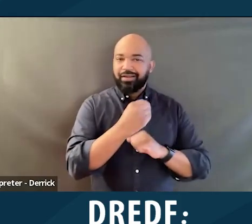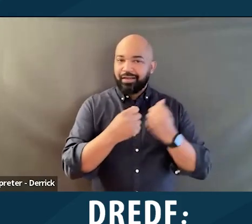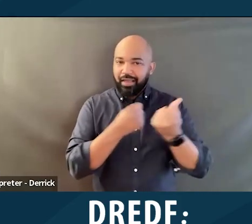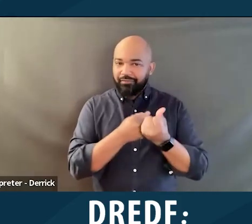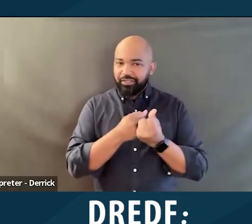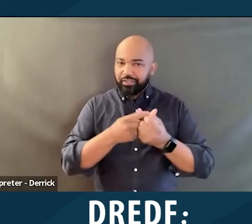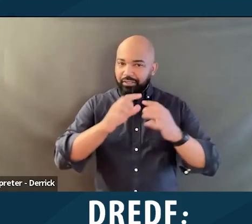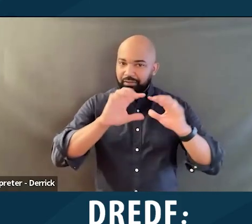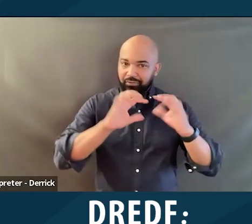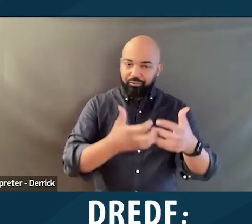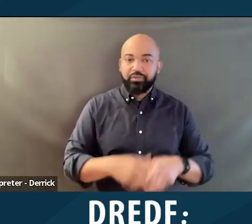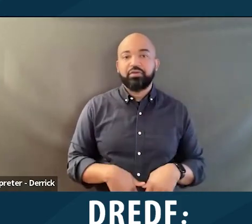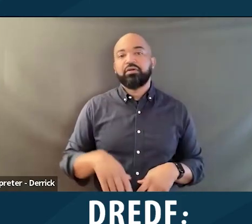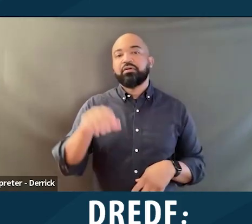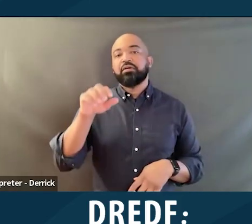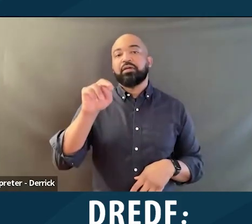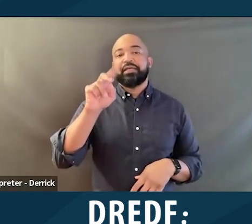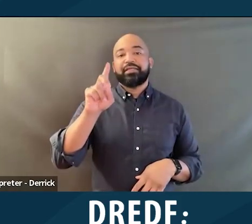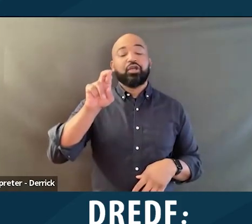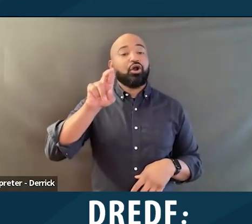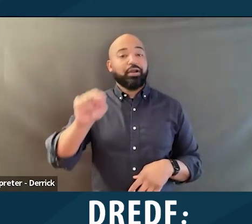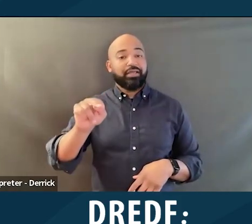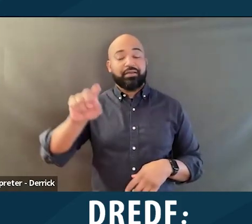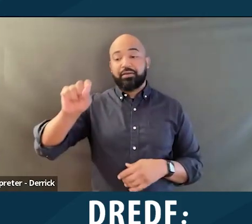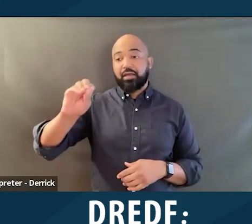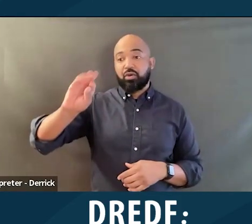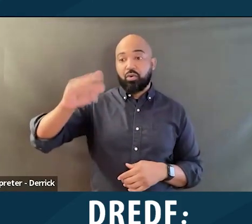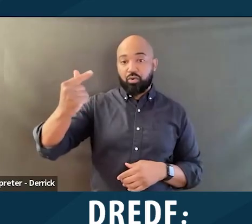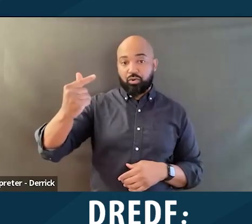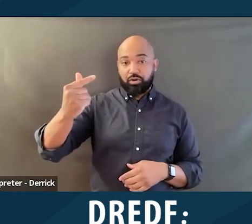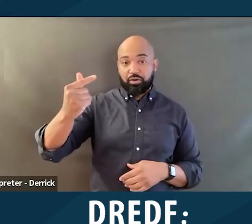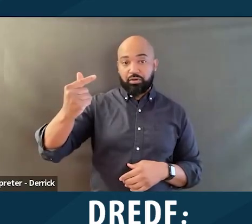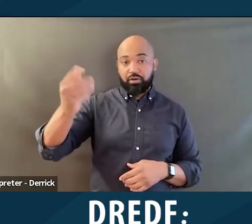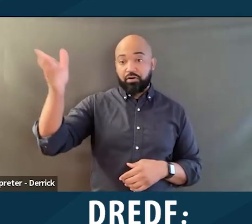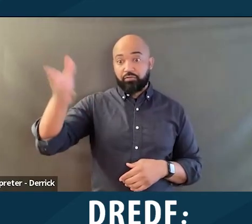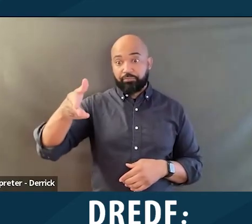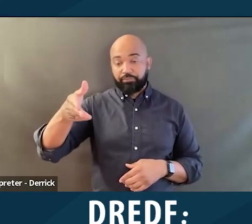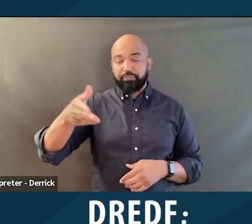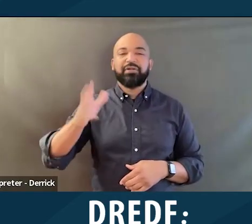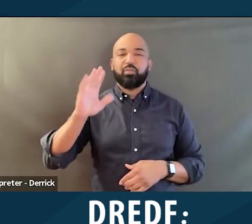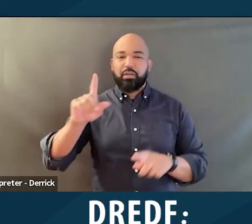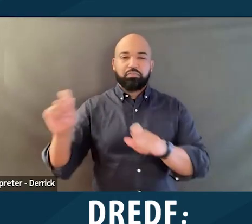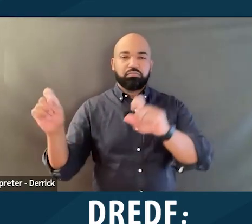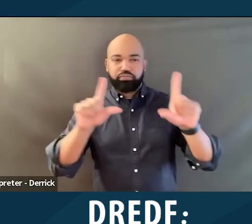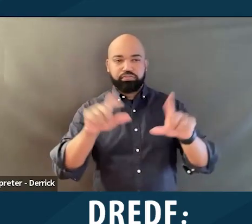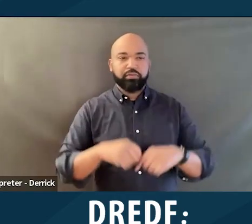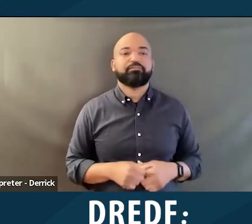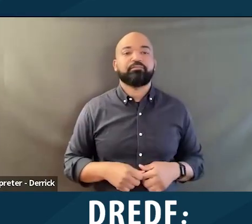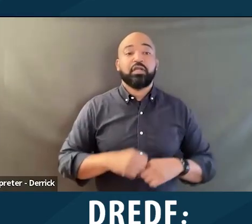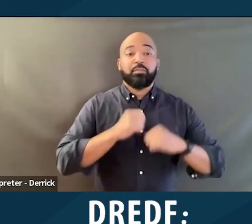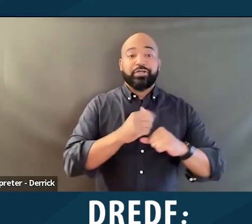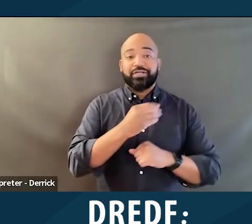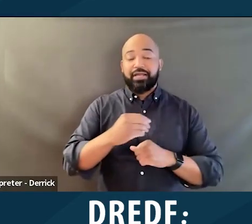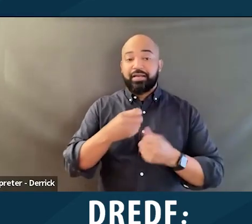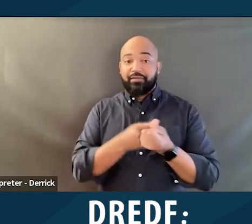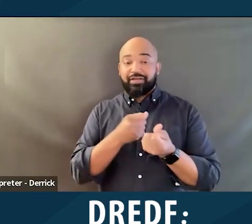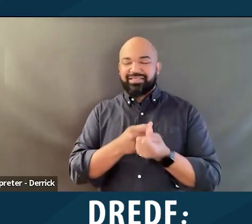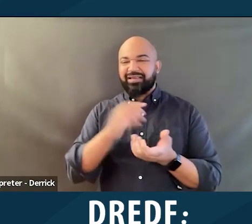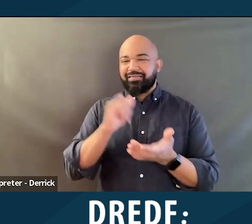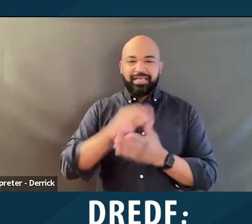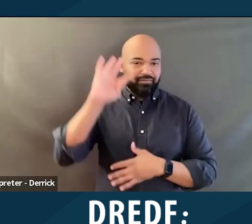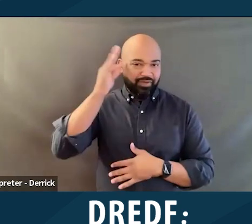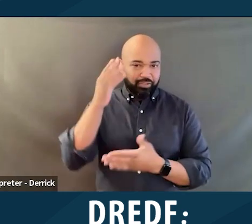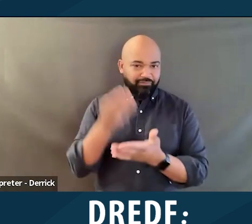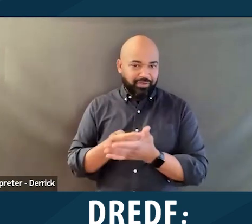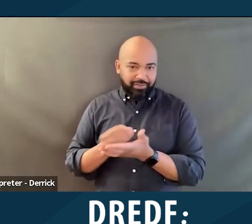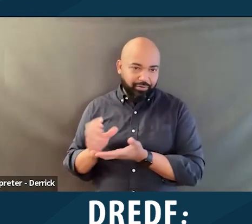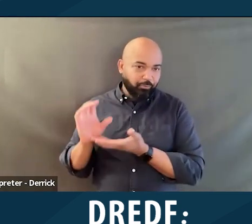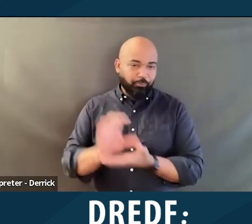https://www.ndrn.org/about/ndrn-member-agencies/ are federally funded organizations and law